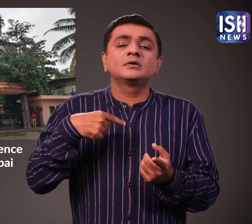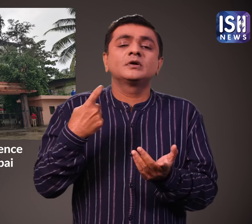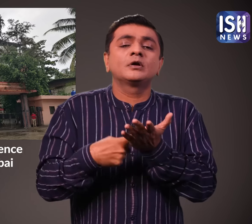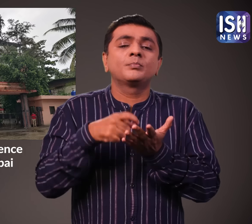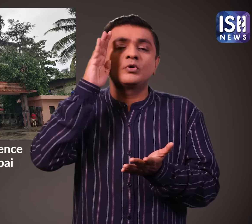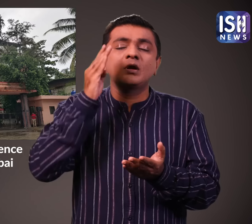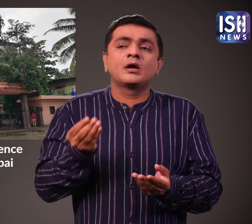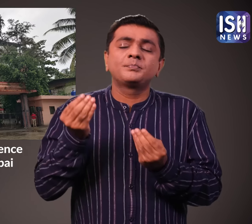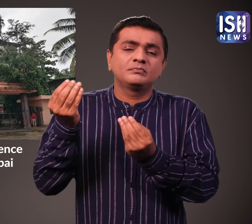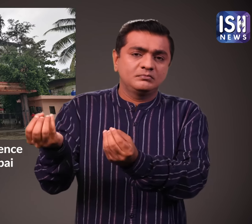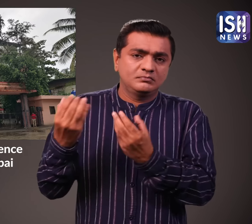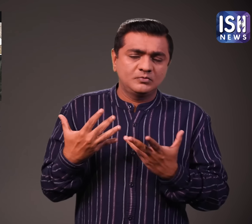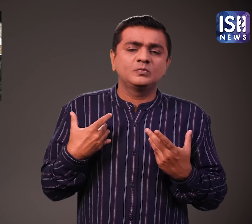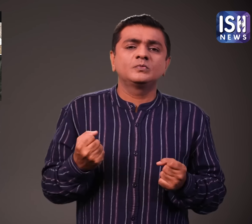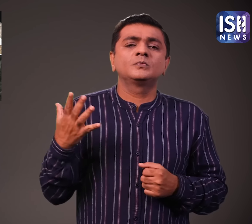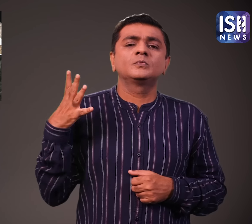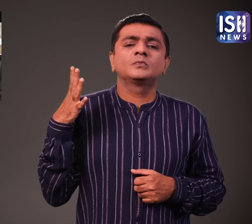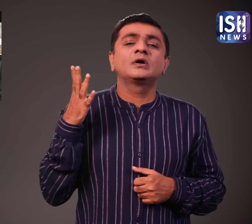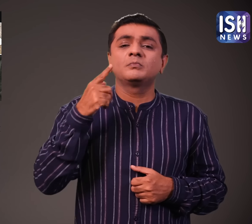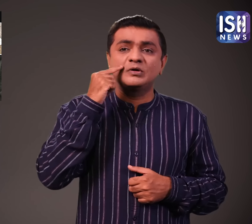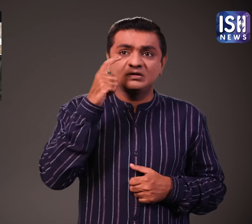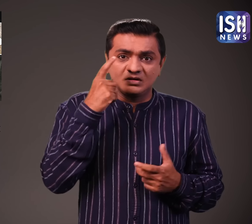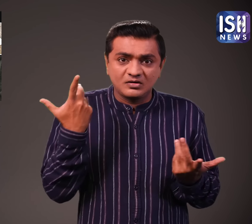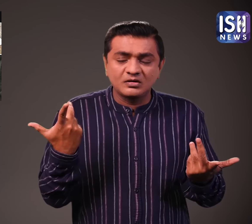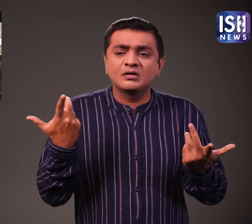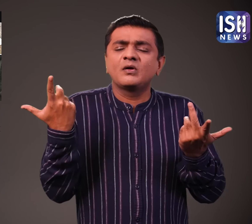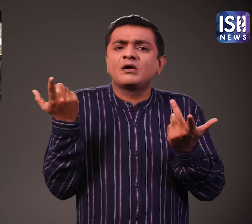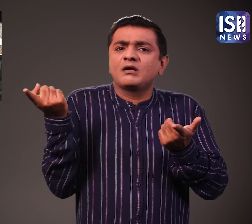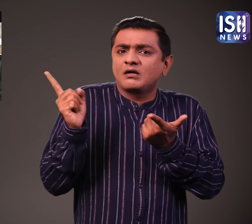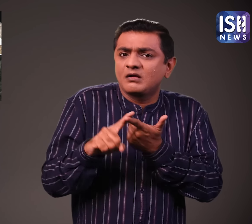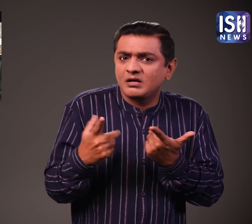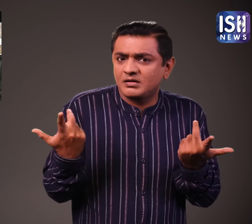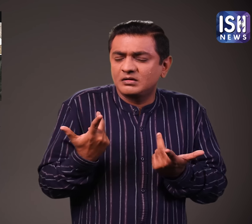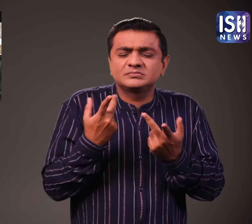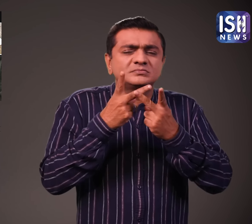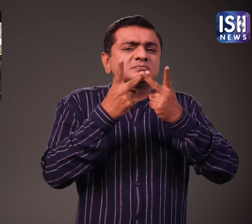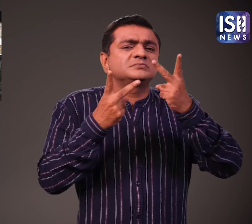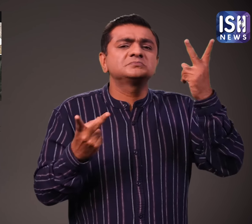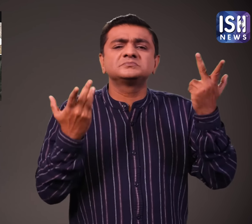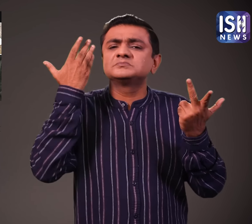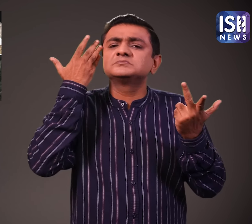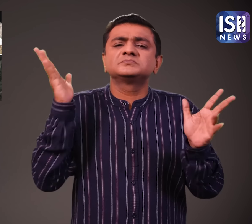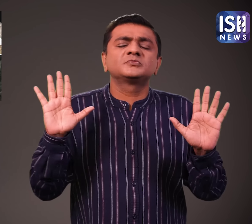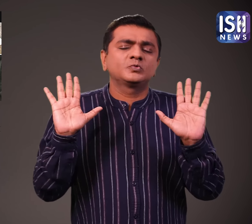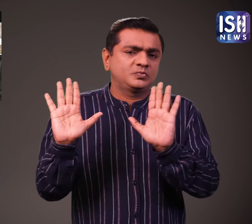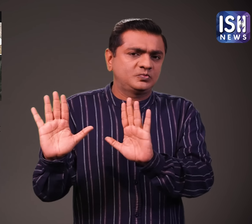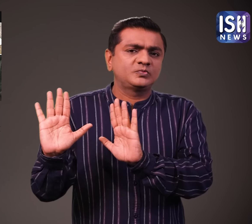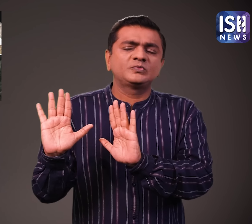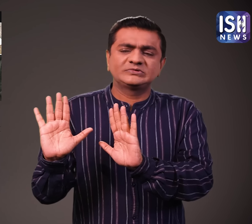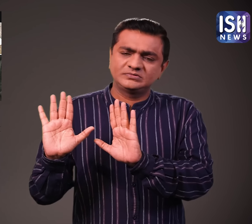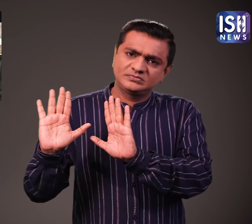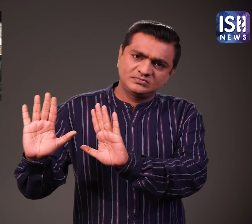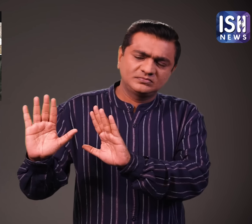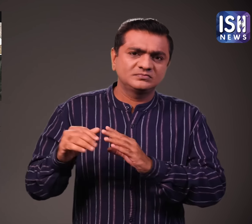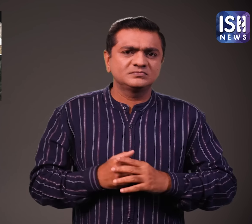A detailed report is awaited to determine the gender and what actually happened.